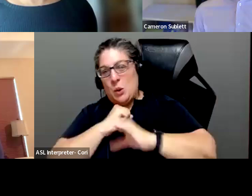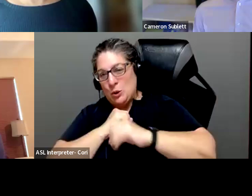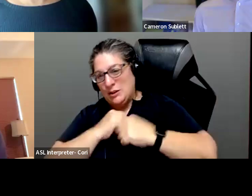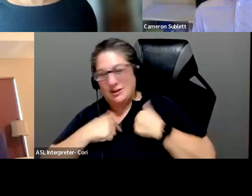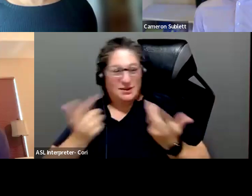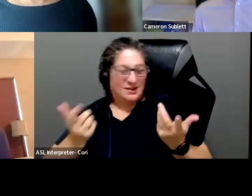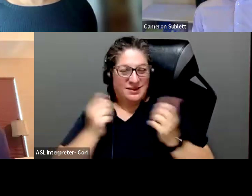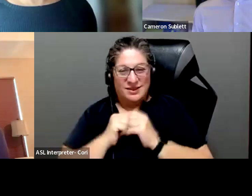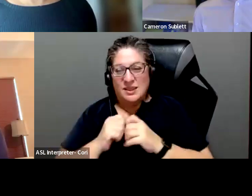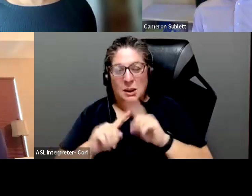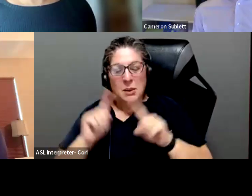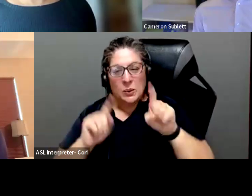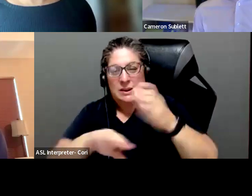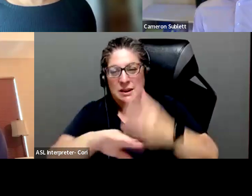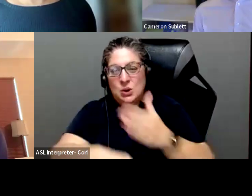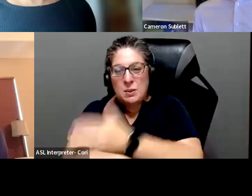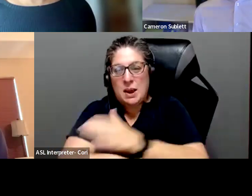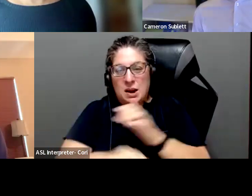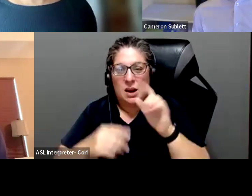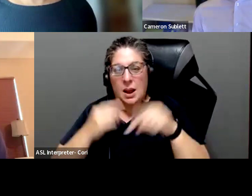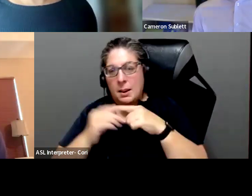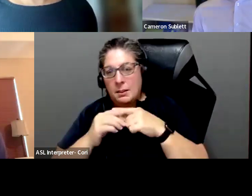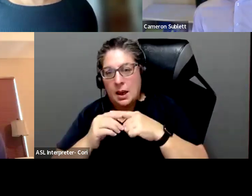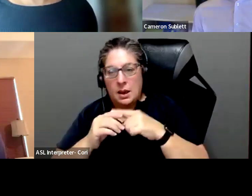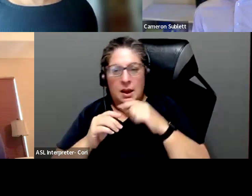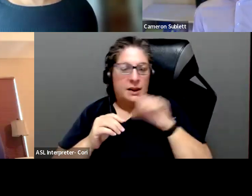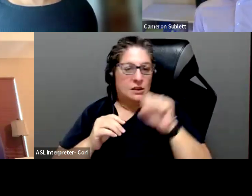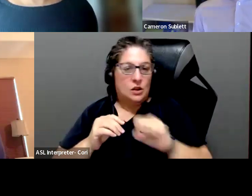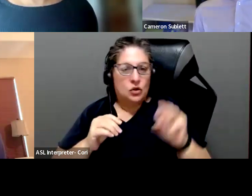We need to do better about having a social media presence.